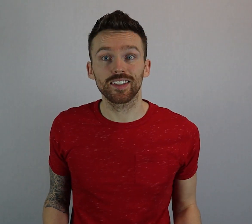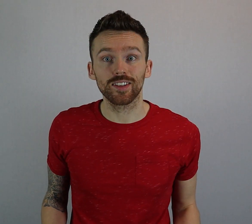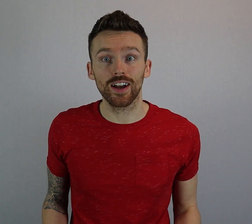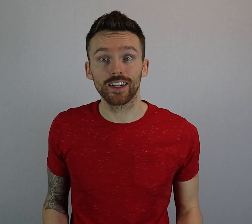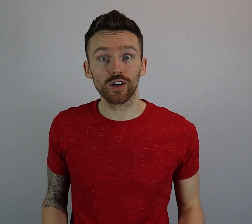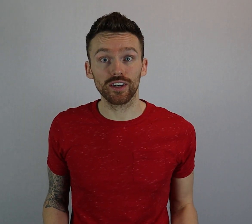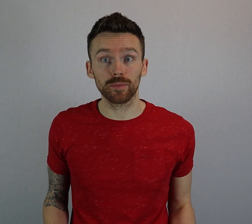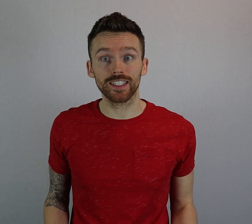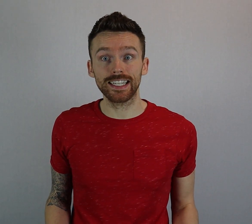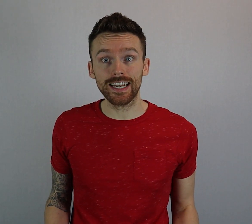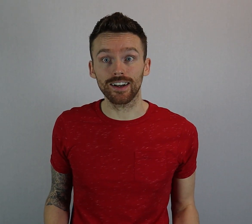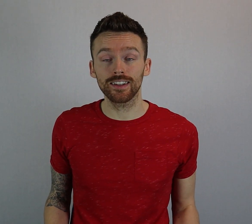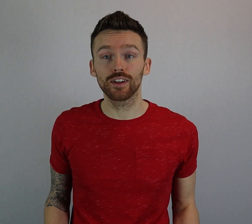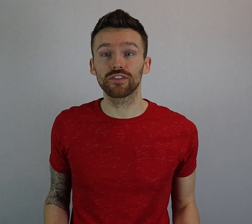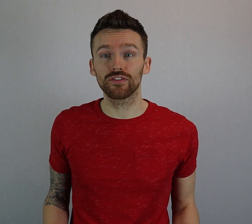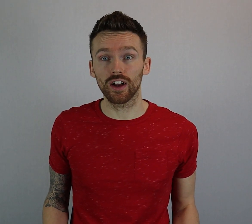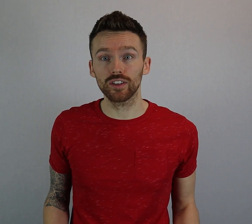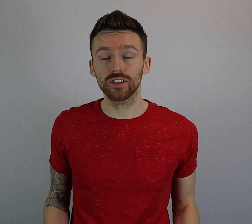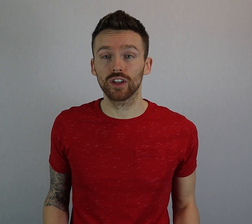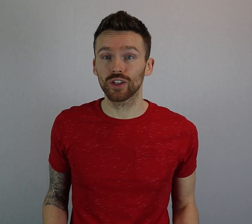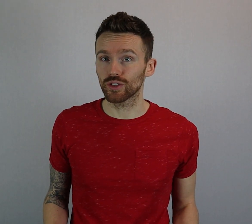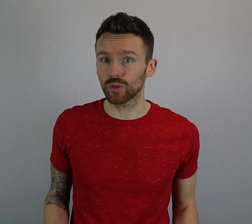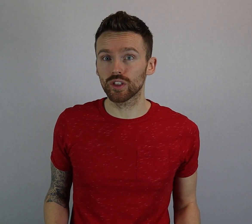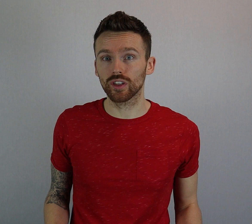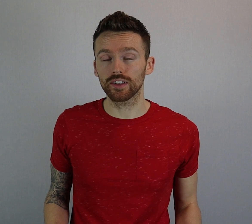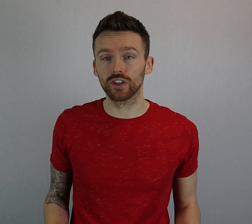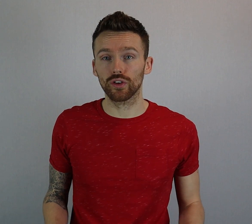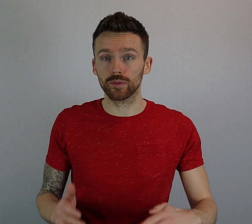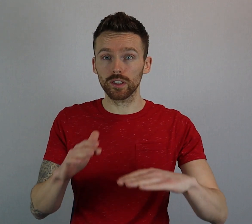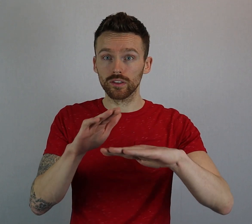To sign Christmas dinner, first use the sign for Christmas.